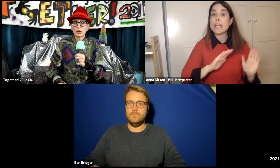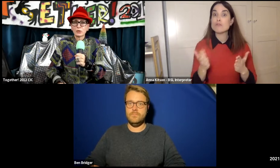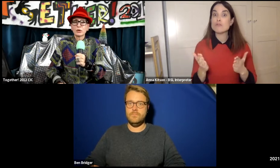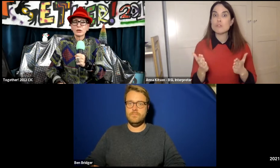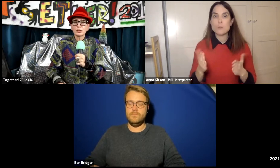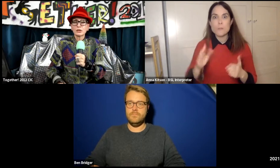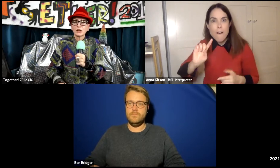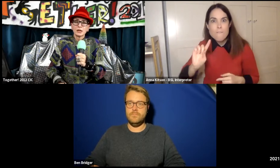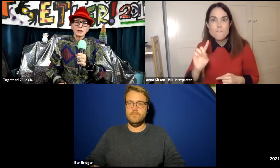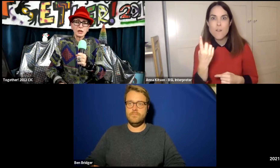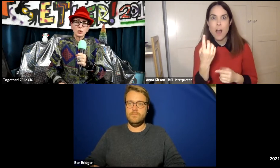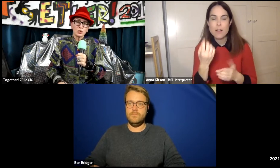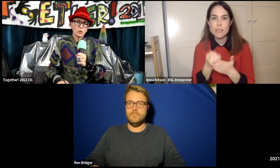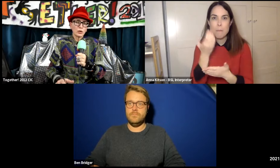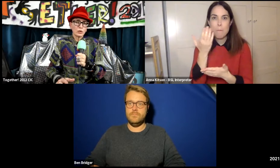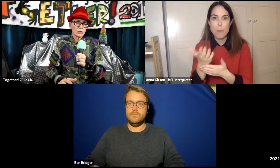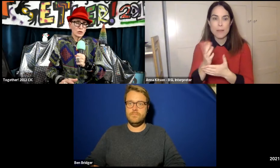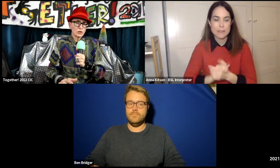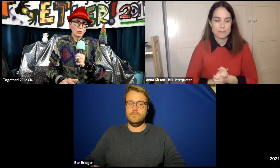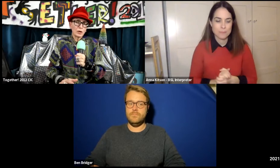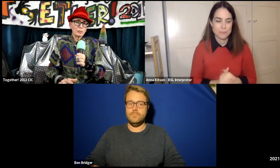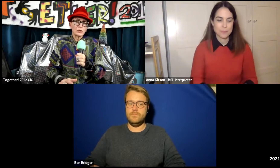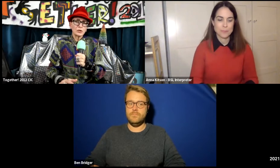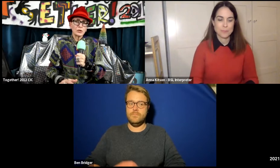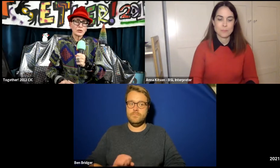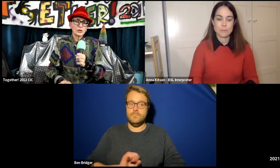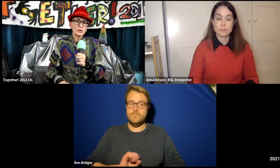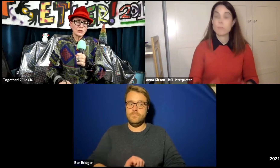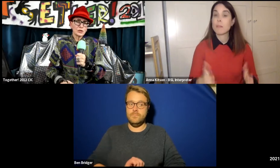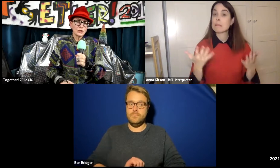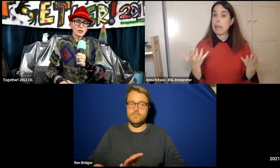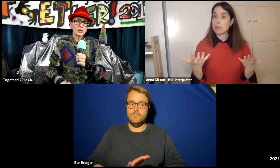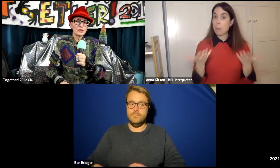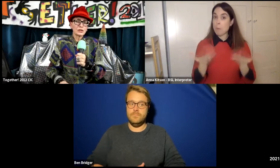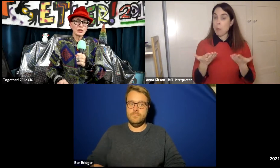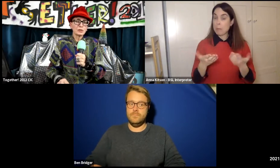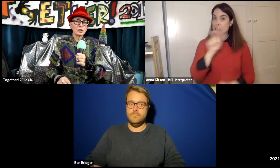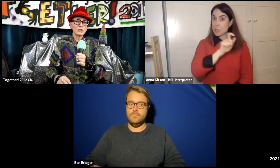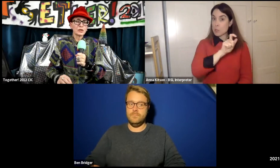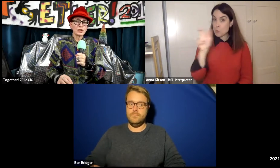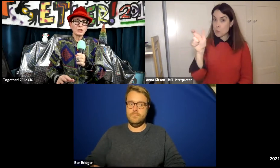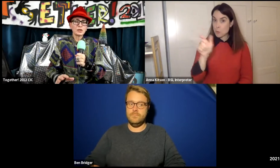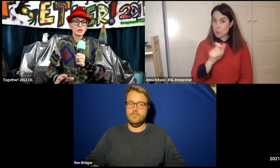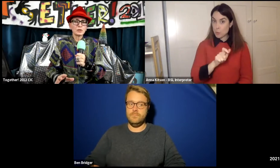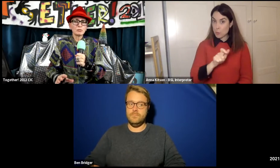Now, we're on a Zoom webinar, so it's just going to take us a little bit of time each time